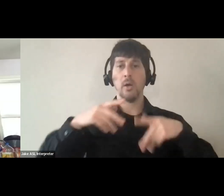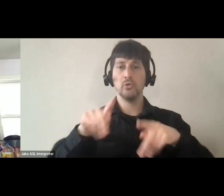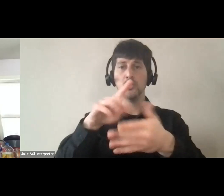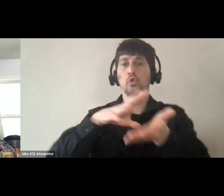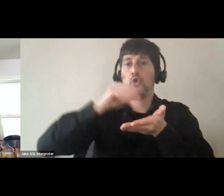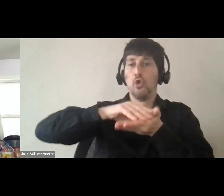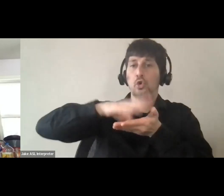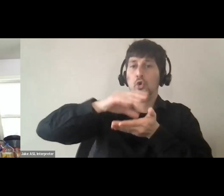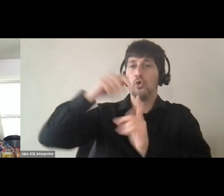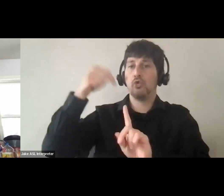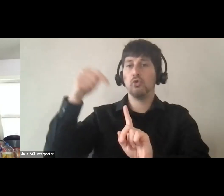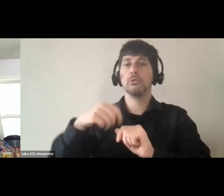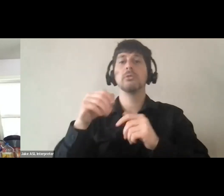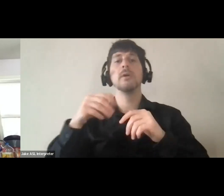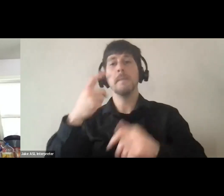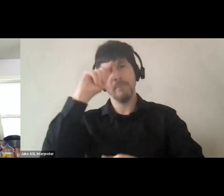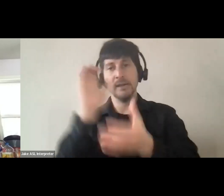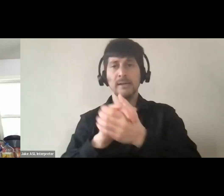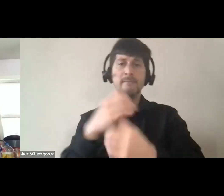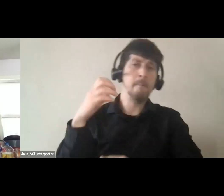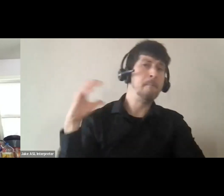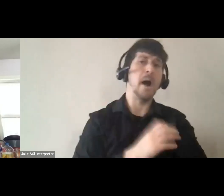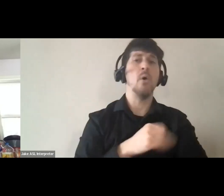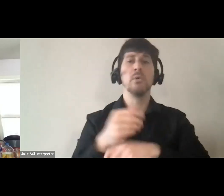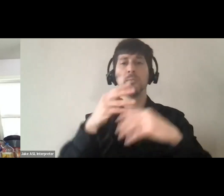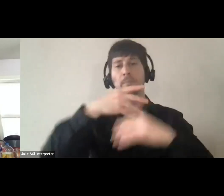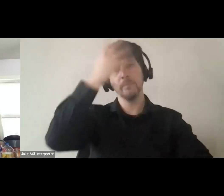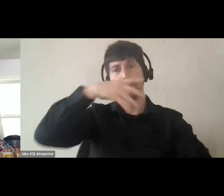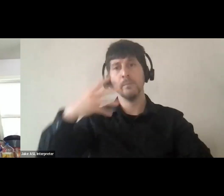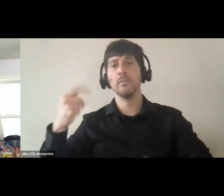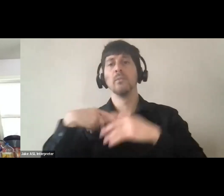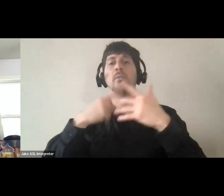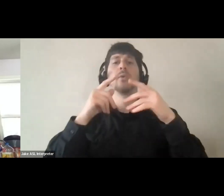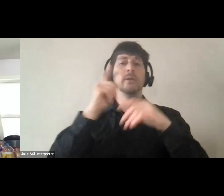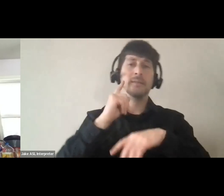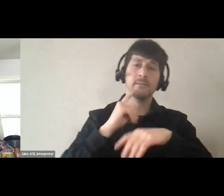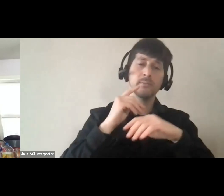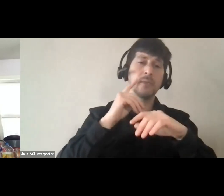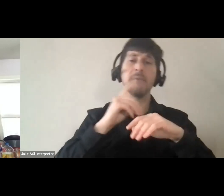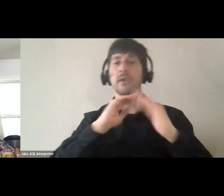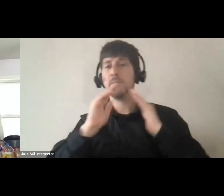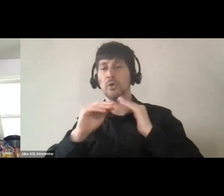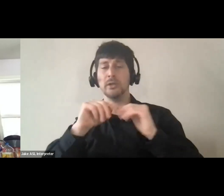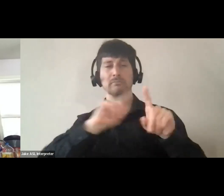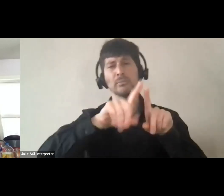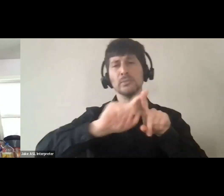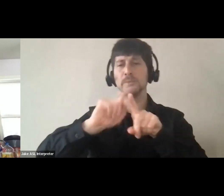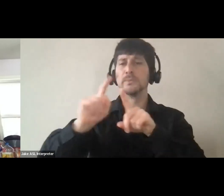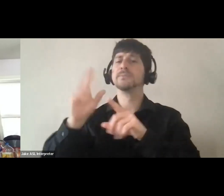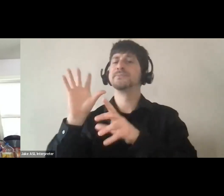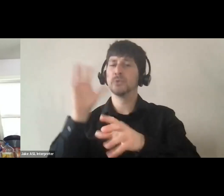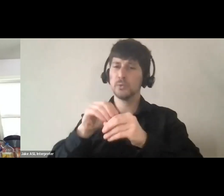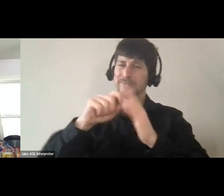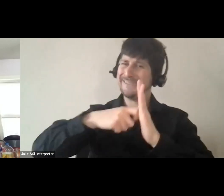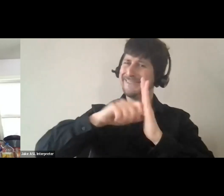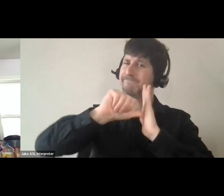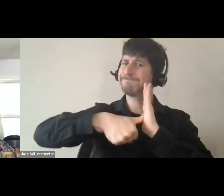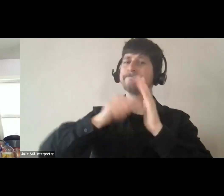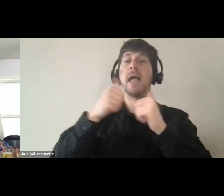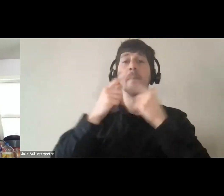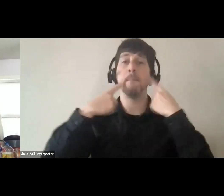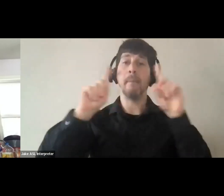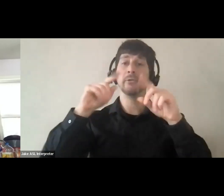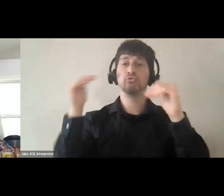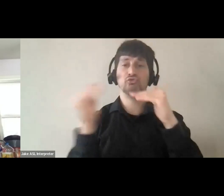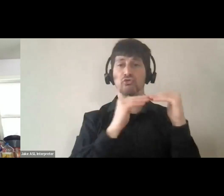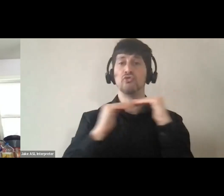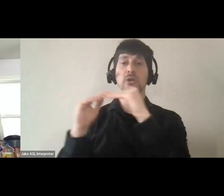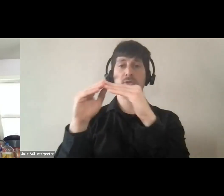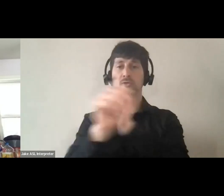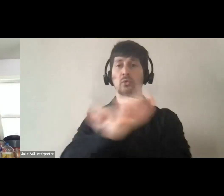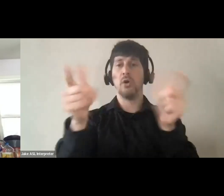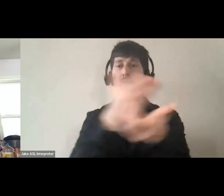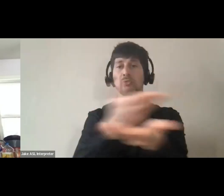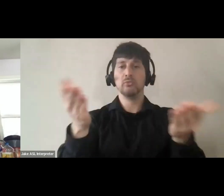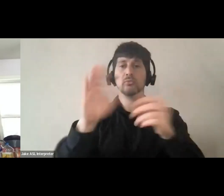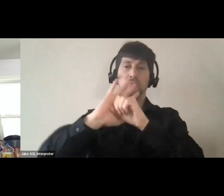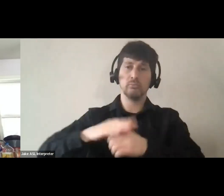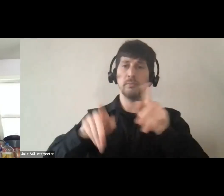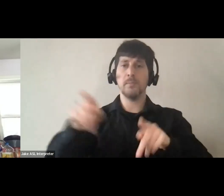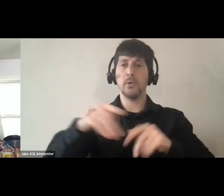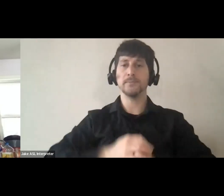And with our other political commitments we should enter into language justice practice humbly knowing that others have paveed the way and that we are in a place of learning.